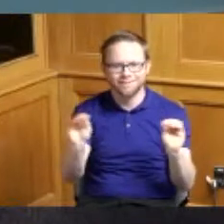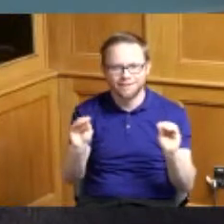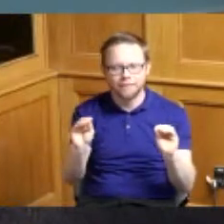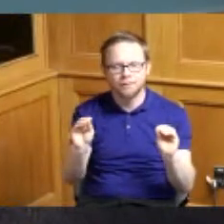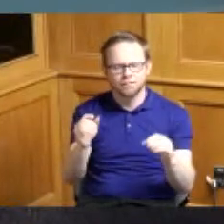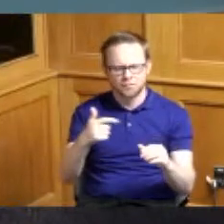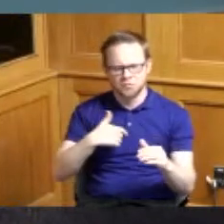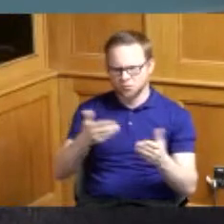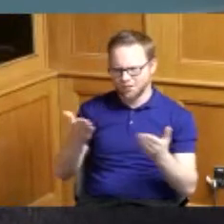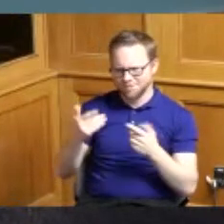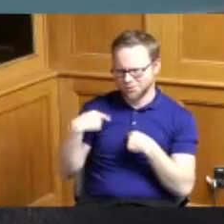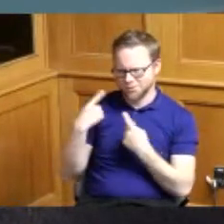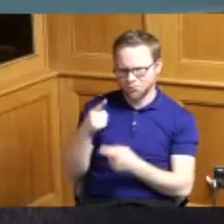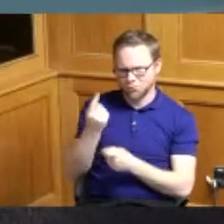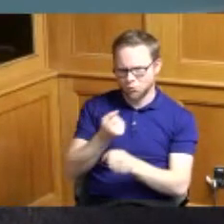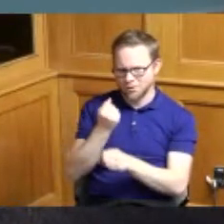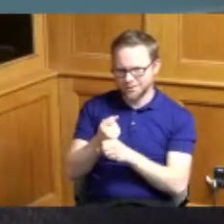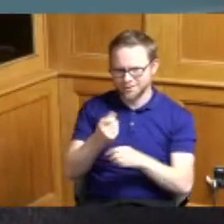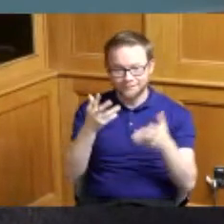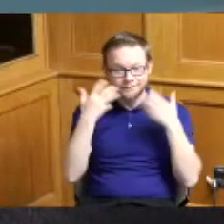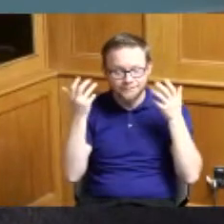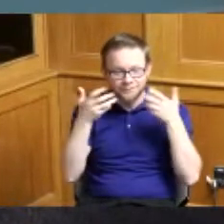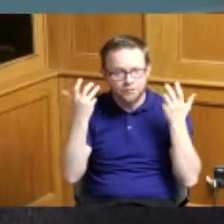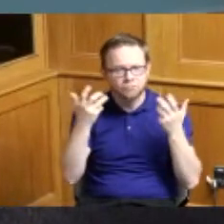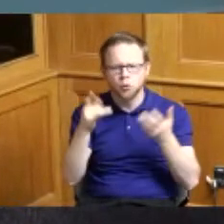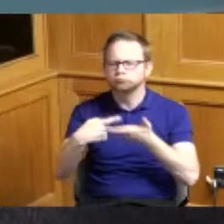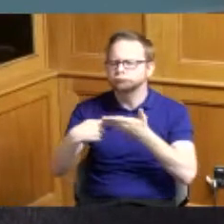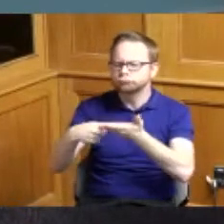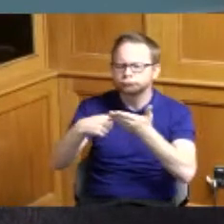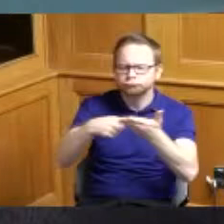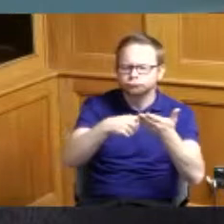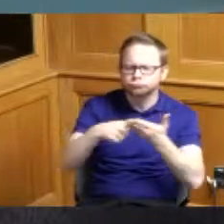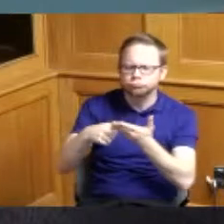they don't do anything with a handshake and a smile they like to have their stuff